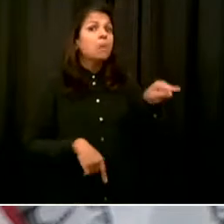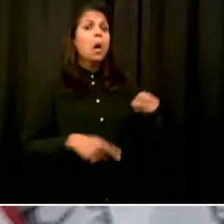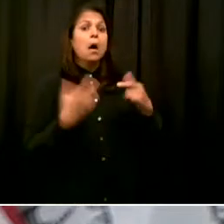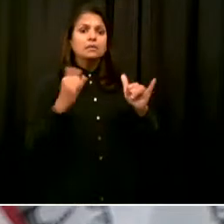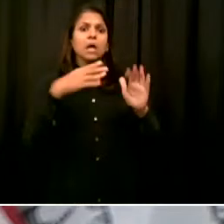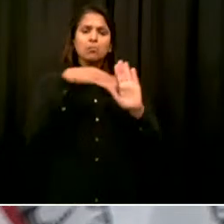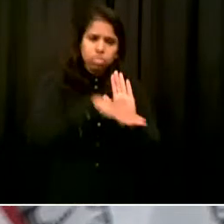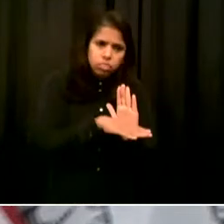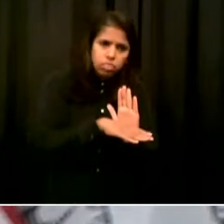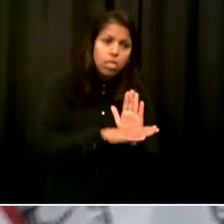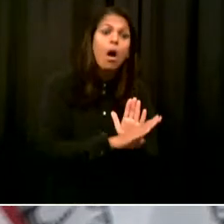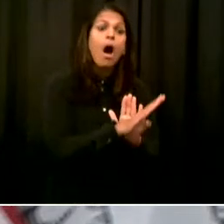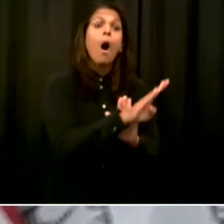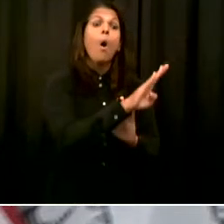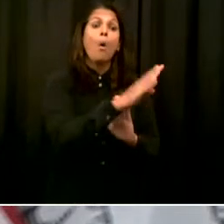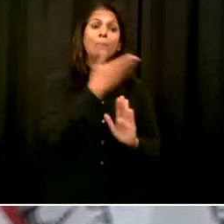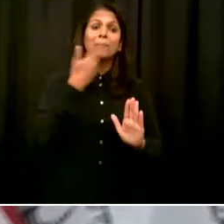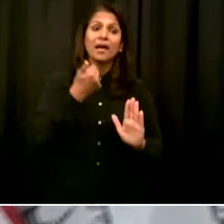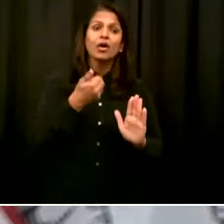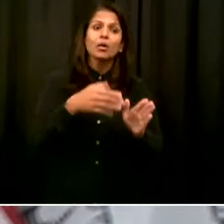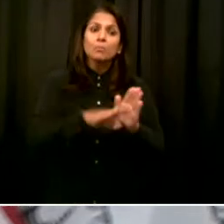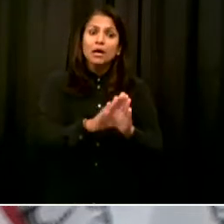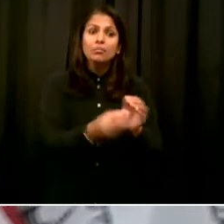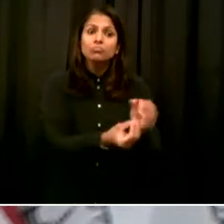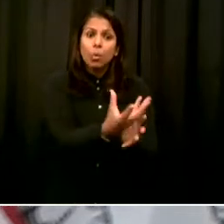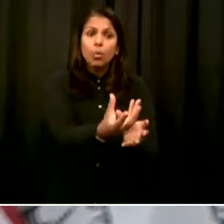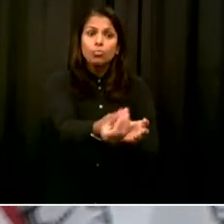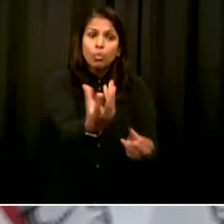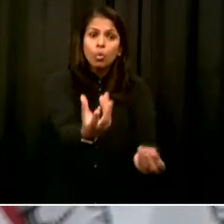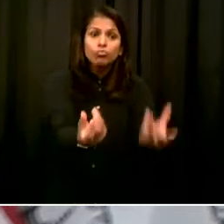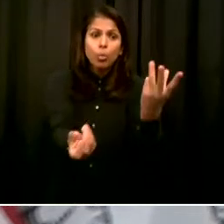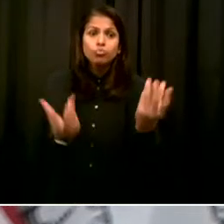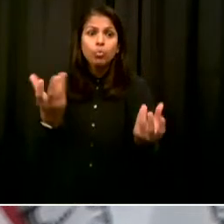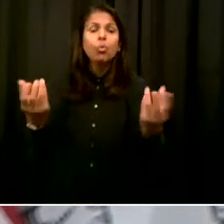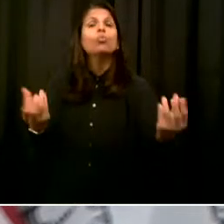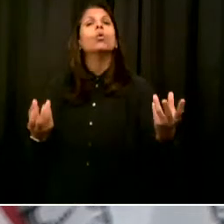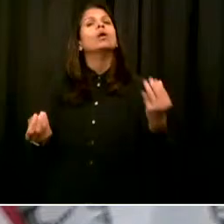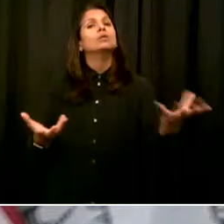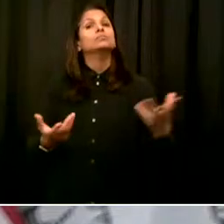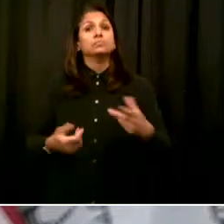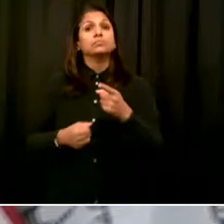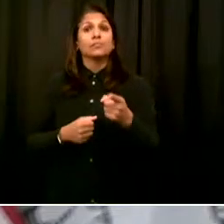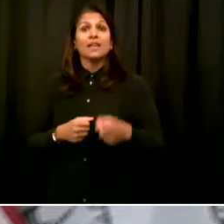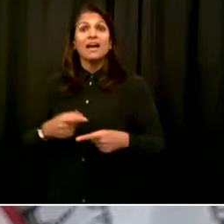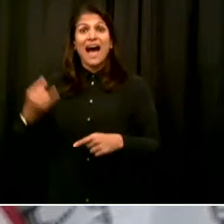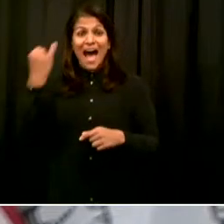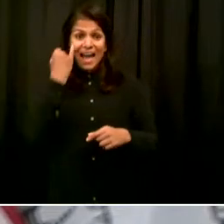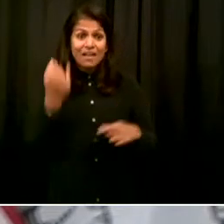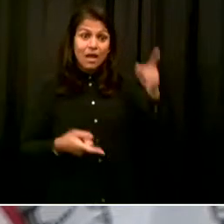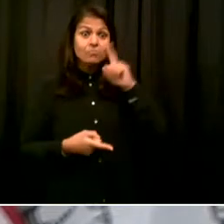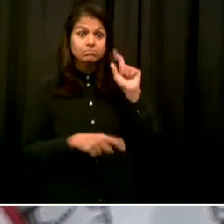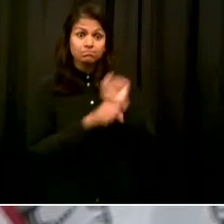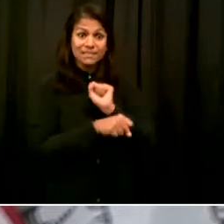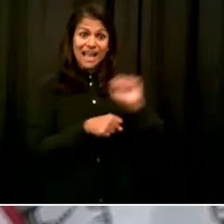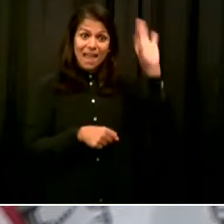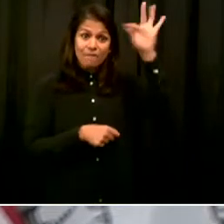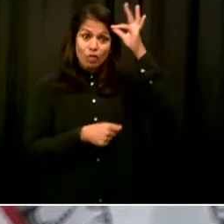IS THE STIMULUS. THEEST IMULUUS THAT WE SHOULD HAVE WILL PUT THE CITY AND